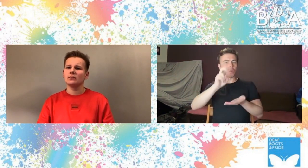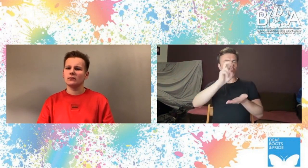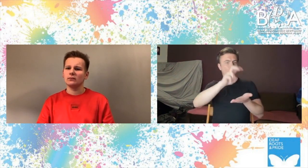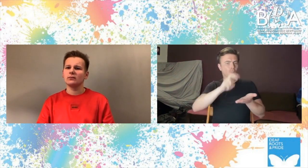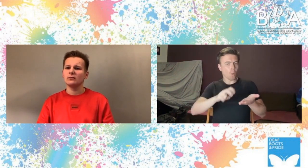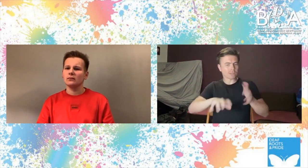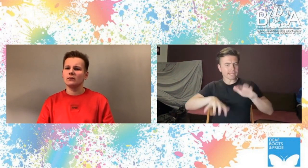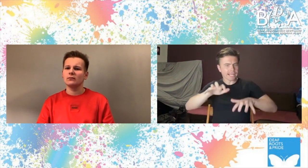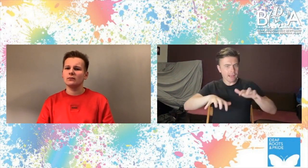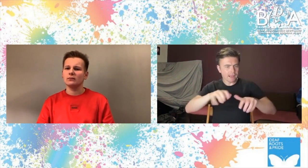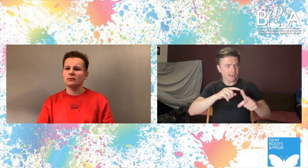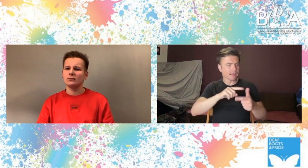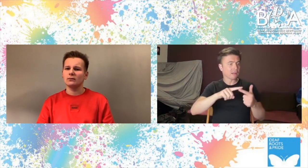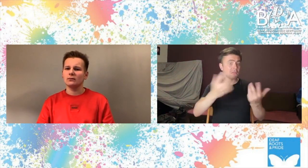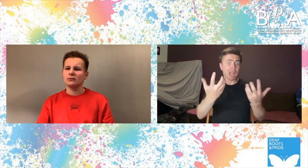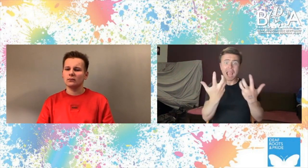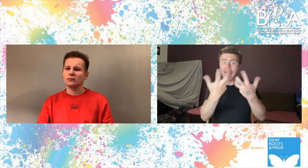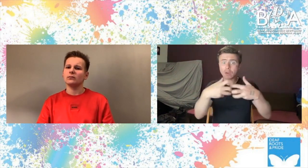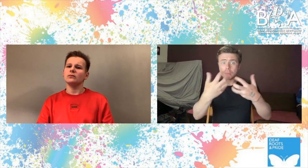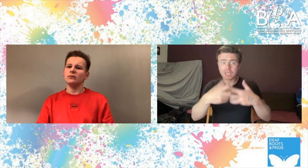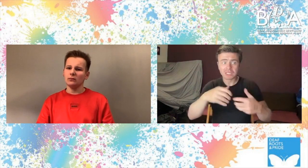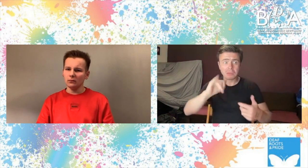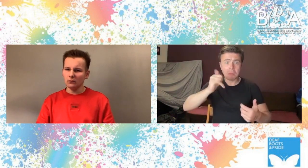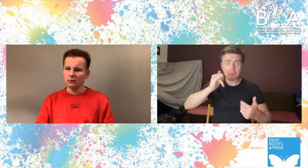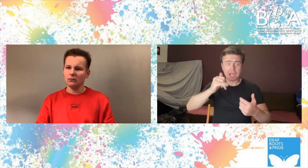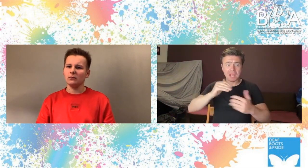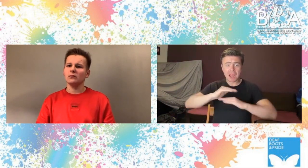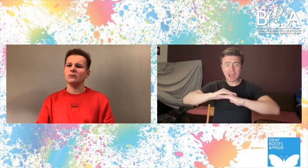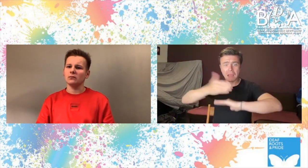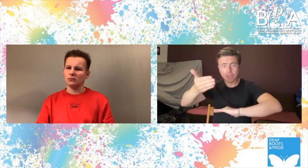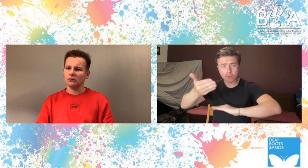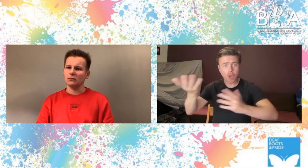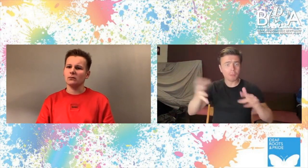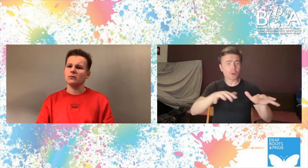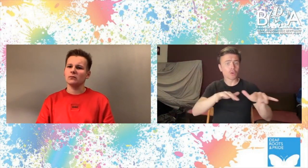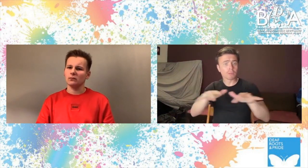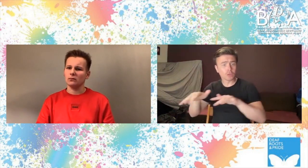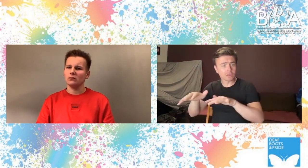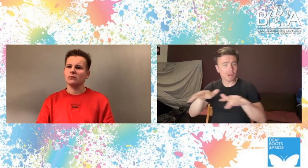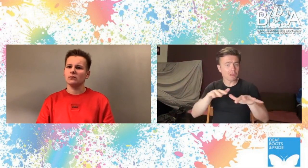note taker for, and what kind of equipment you might need like a laptop